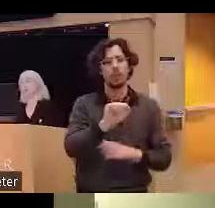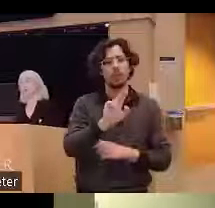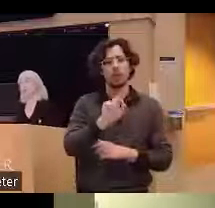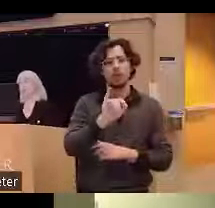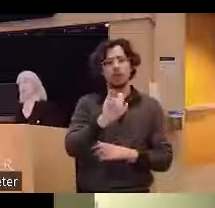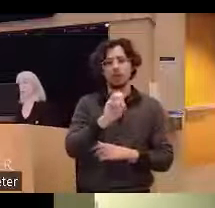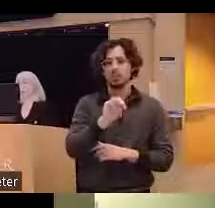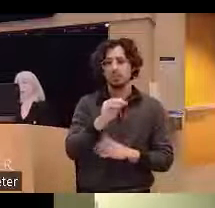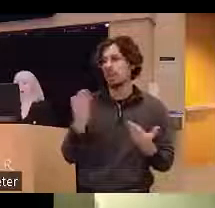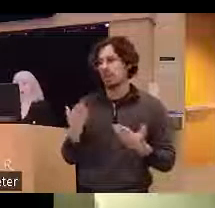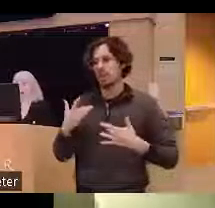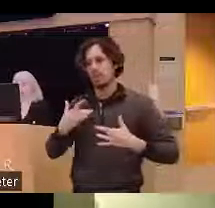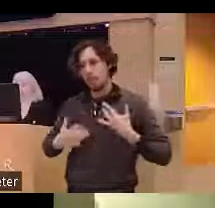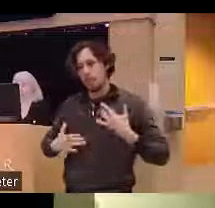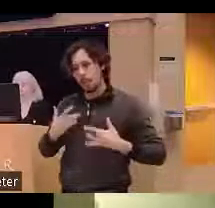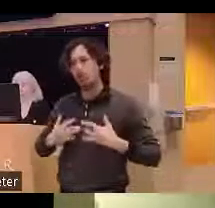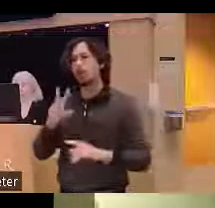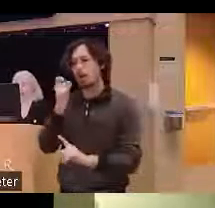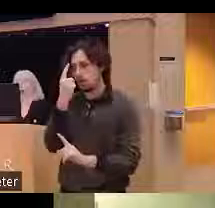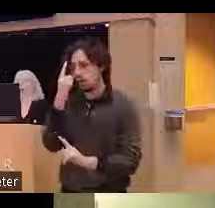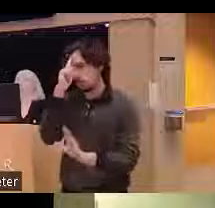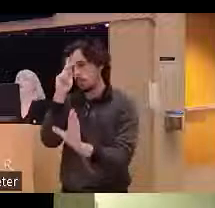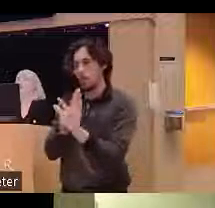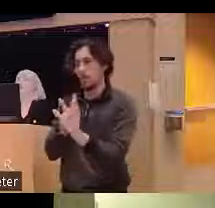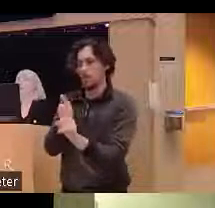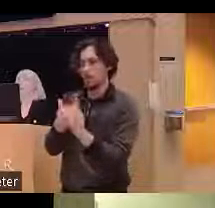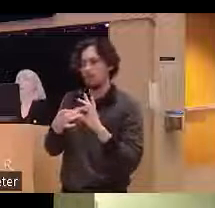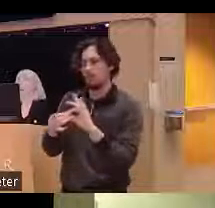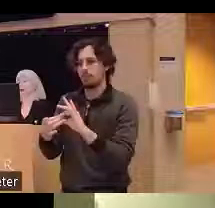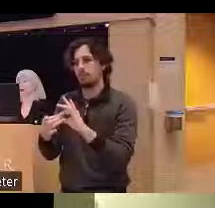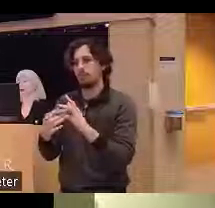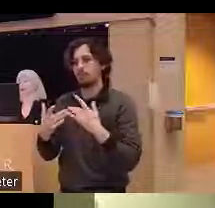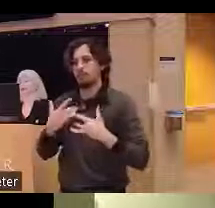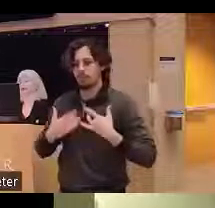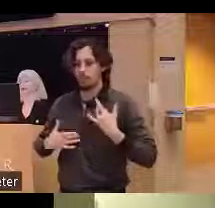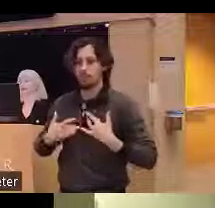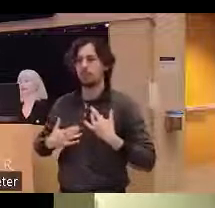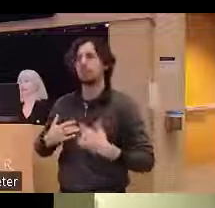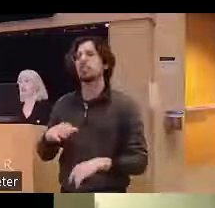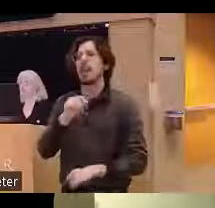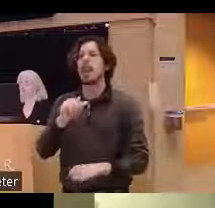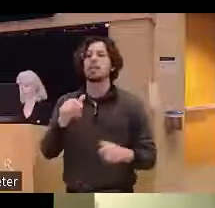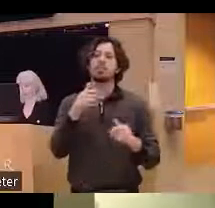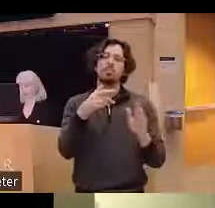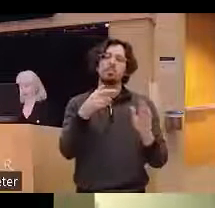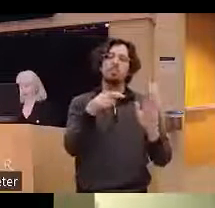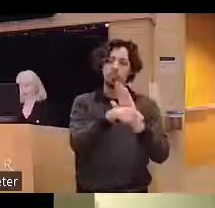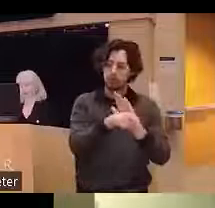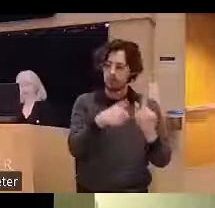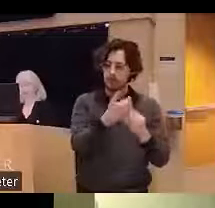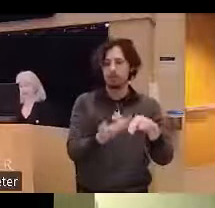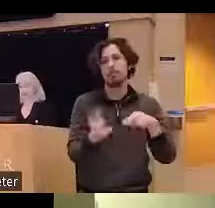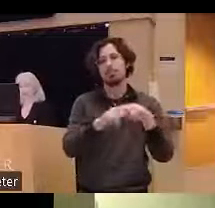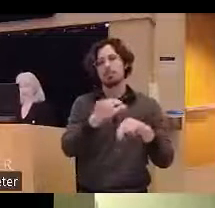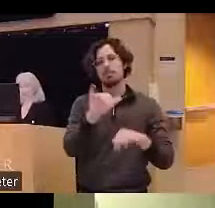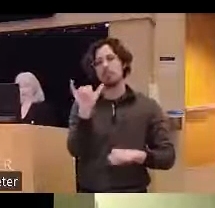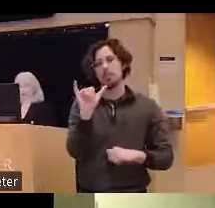bipolar but only psychotic bipolar and for suicide as well a very large increase in this risk based